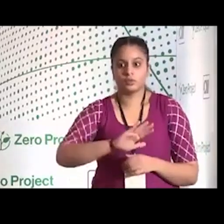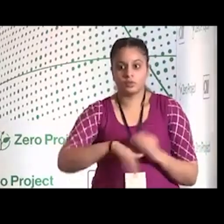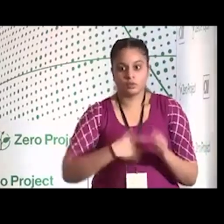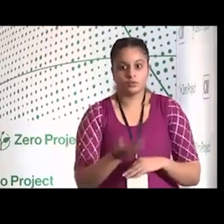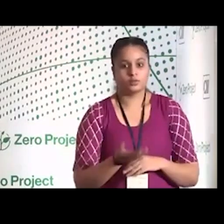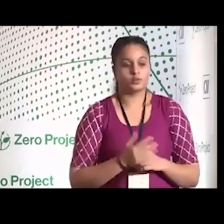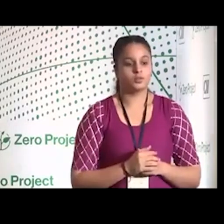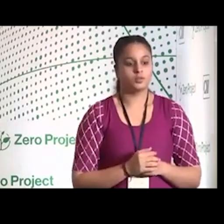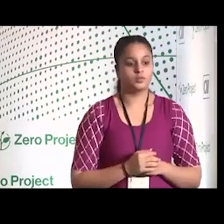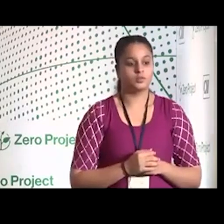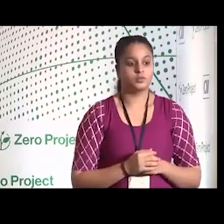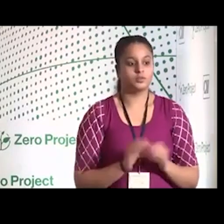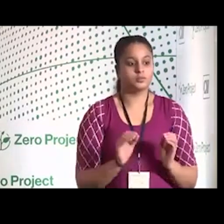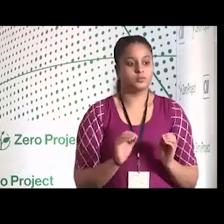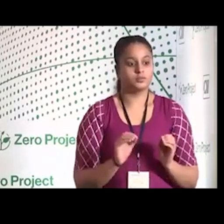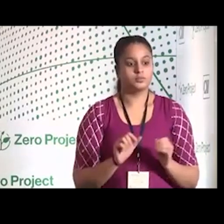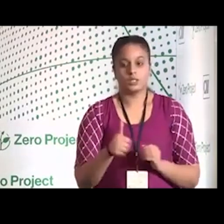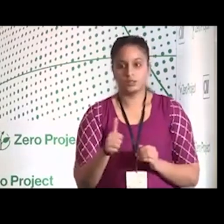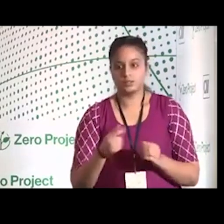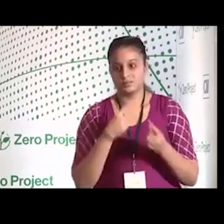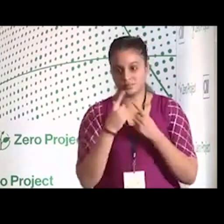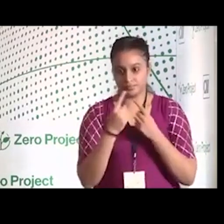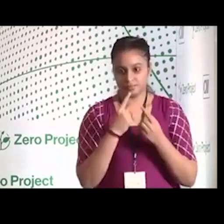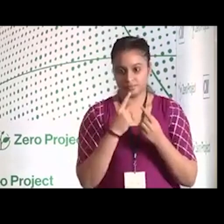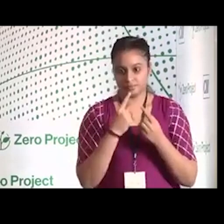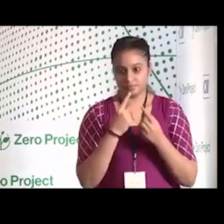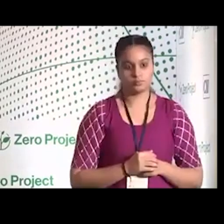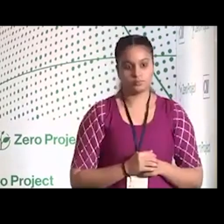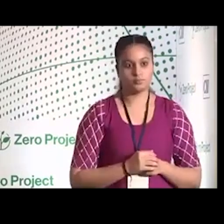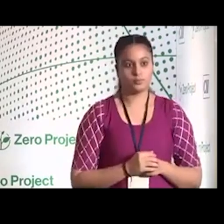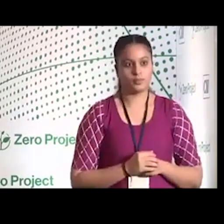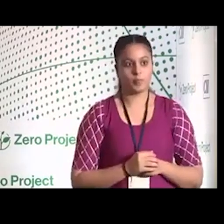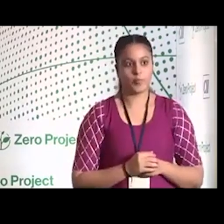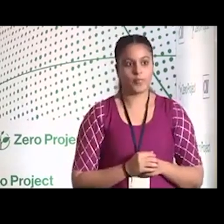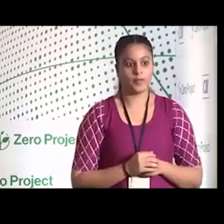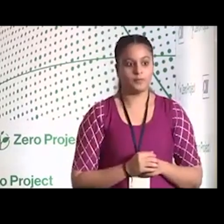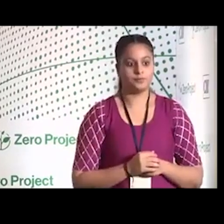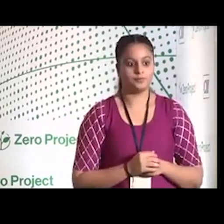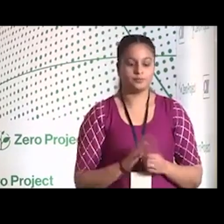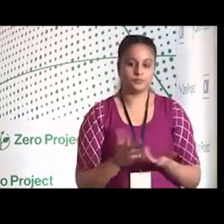and then from there pick up some things that we'll speak about.